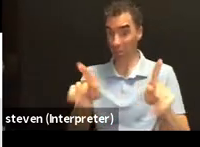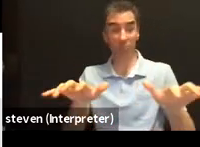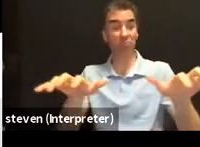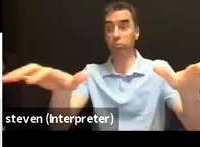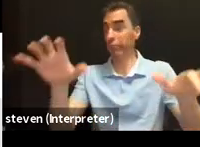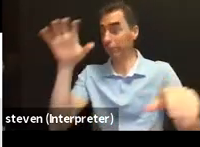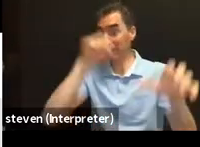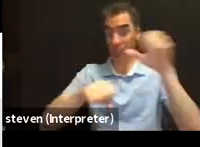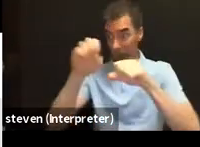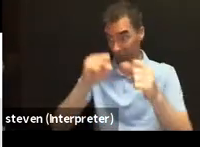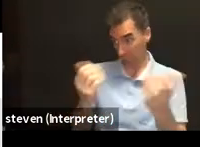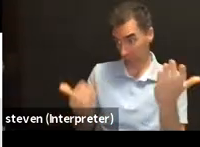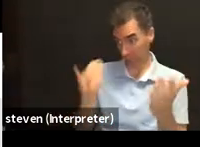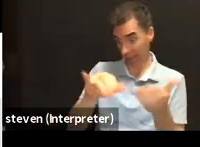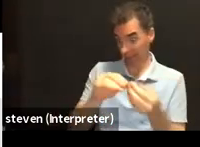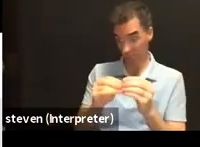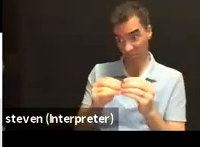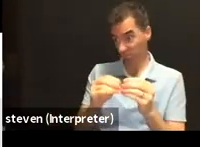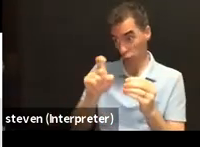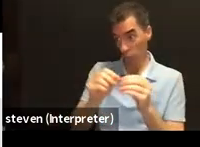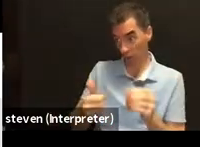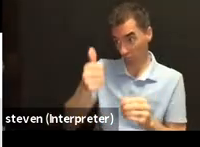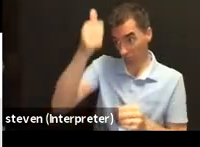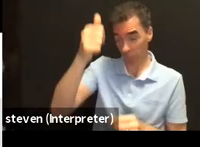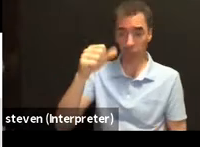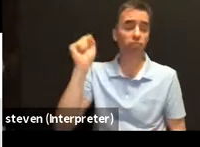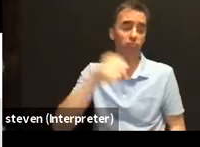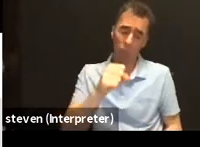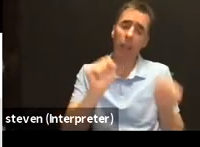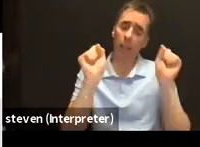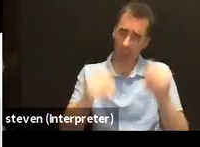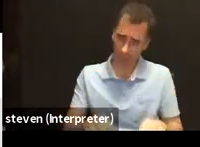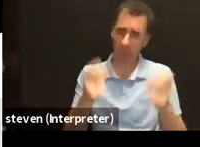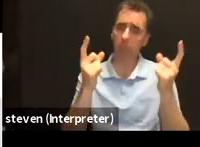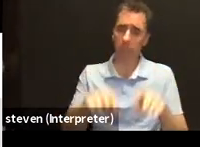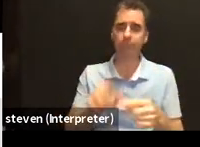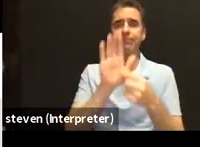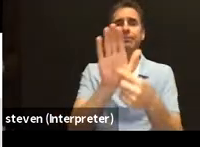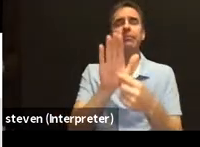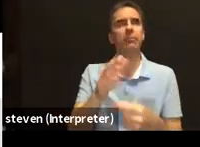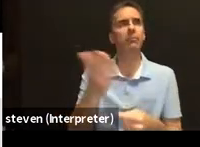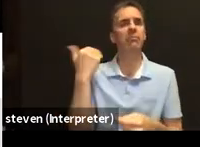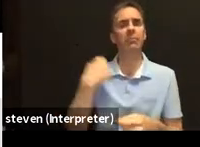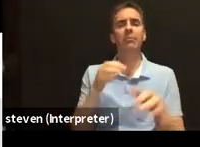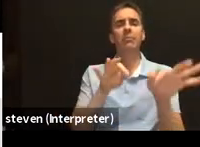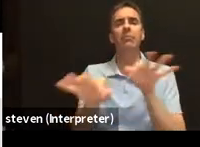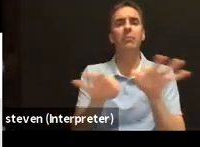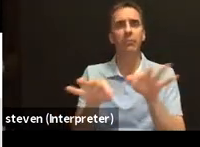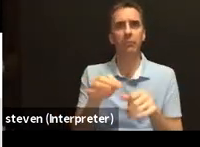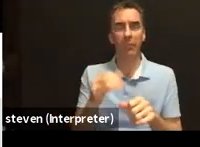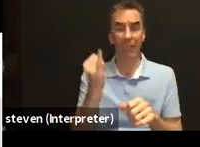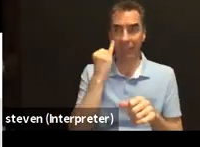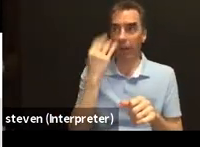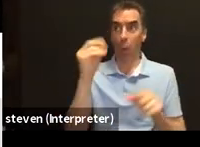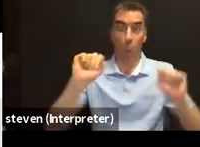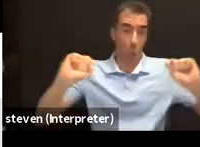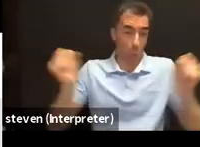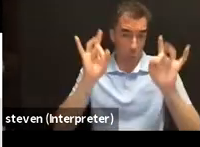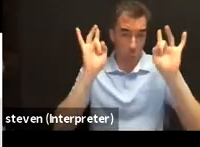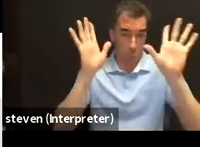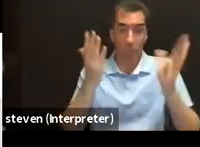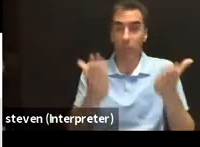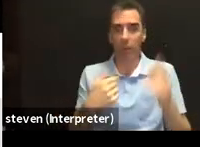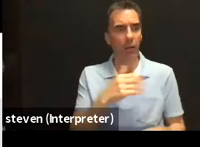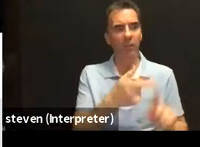maria.rodriguez: Yes. Yeah, definitely. It can be, because if someone, for example, I know I talked earlier about someone if it's really cool. I'm asked my friend, Hey, can I say with you tonight and they say yes.